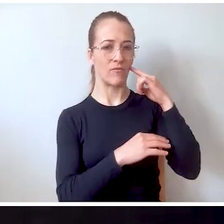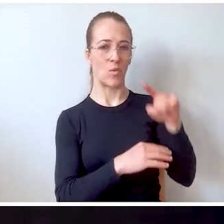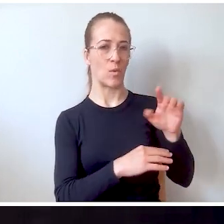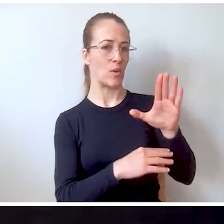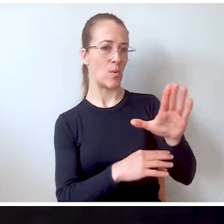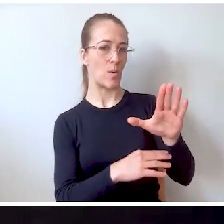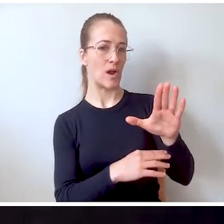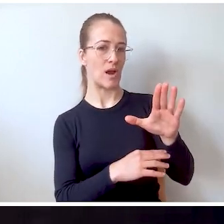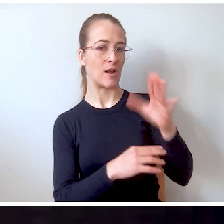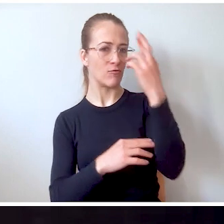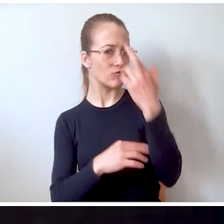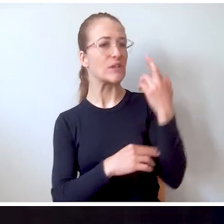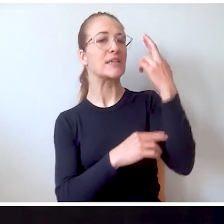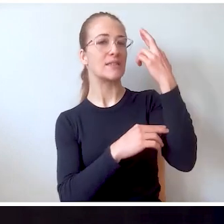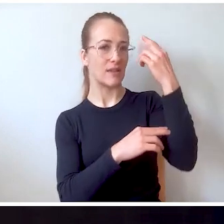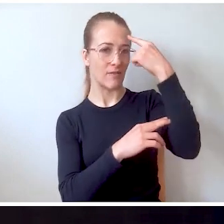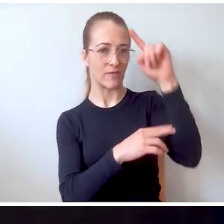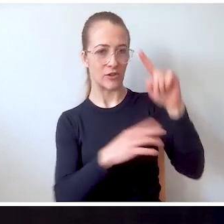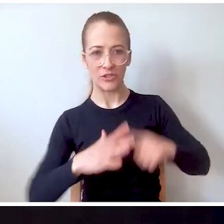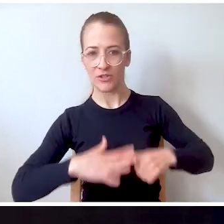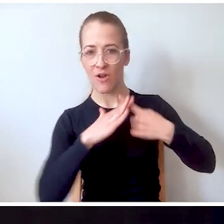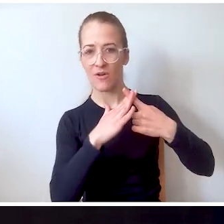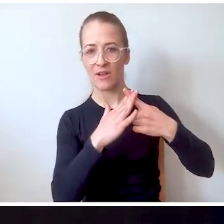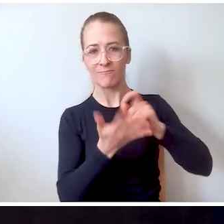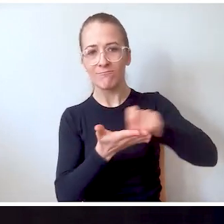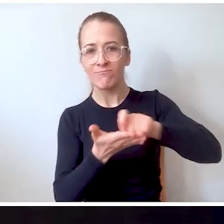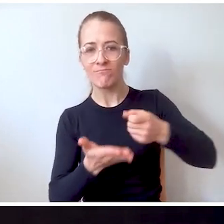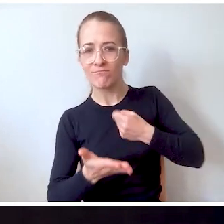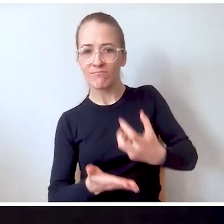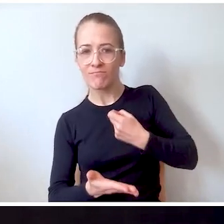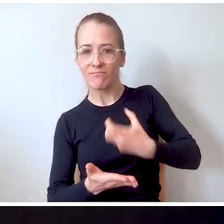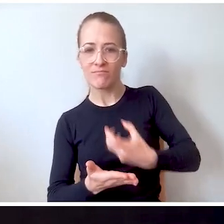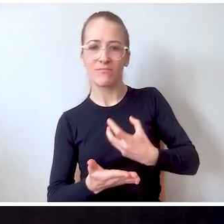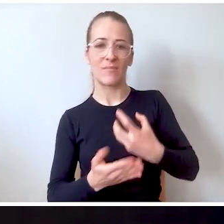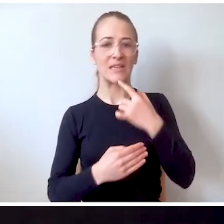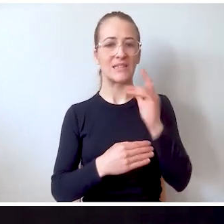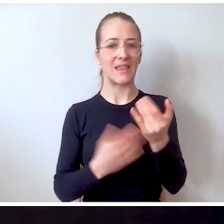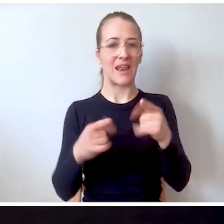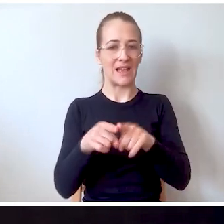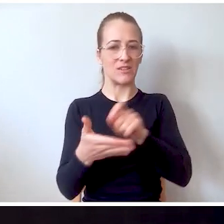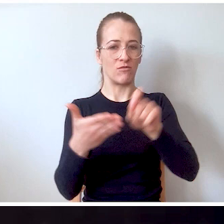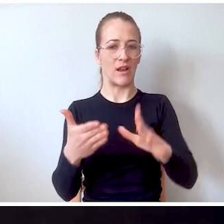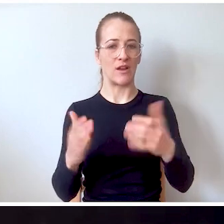as far as your reason for starting or... I say that even as a writer myself when someone asks me,